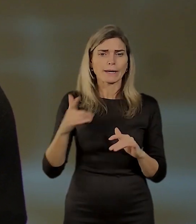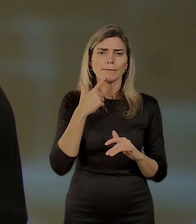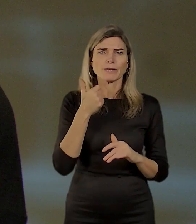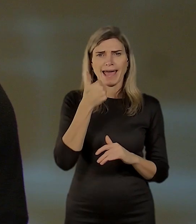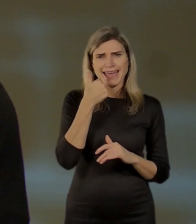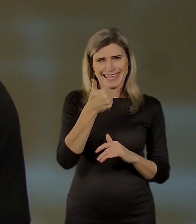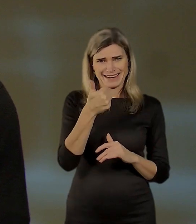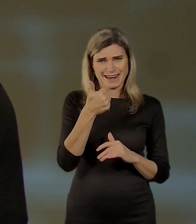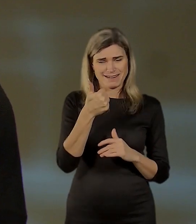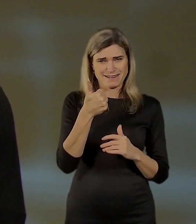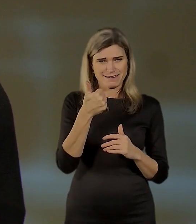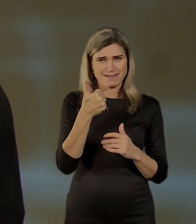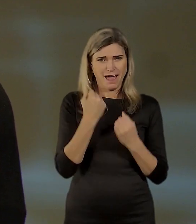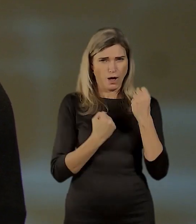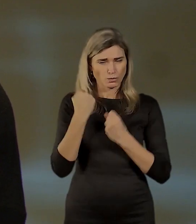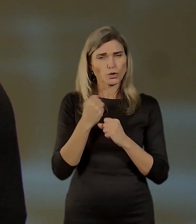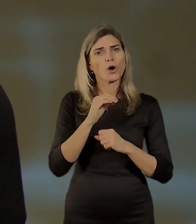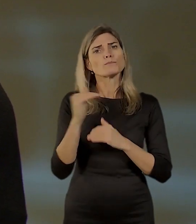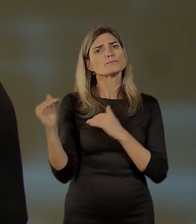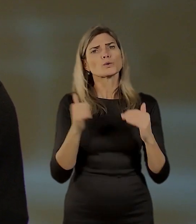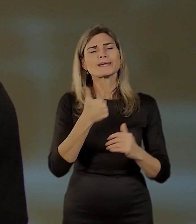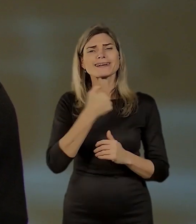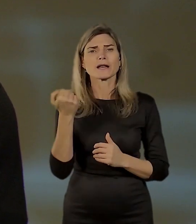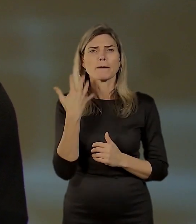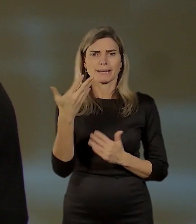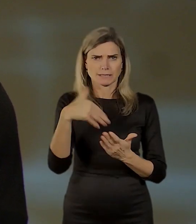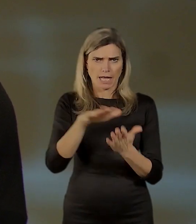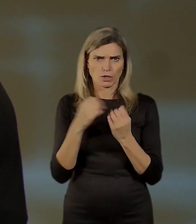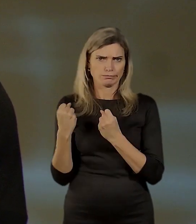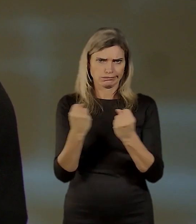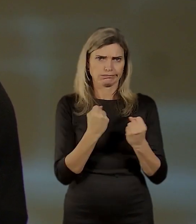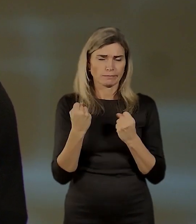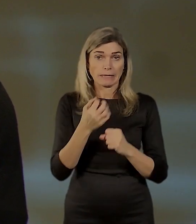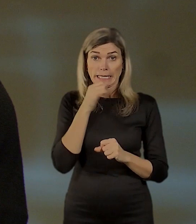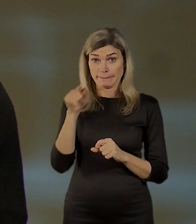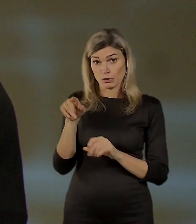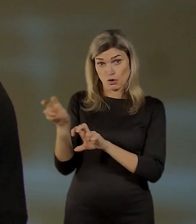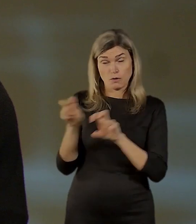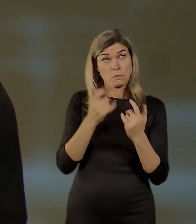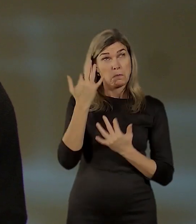with the distribution network. So, when the distribution network capacity is resolved and covered,